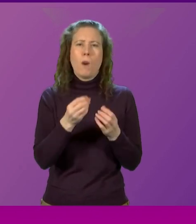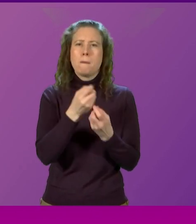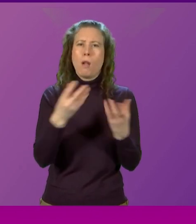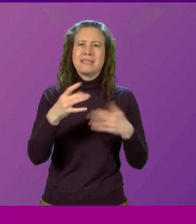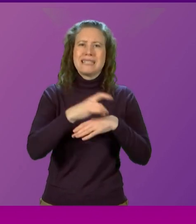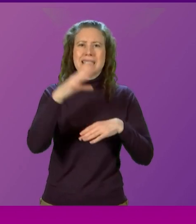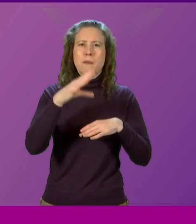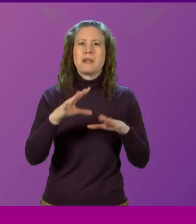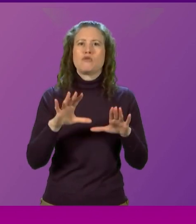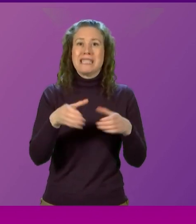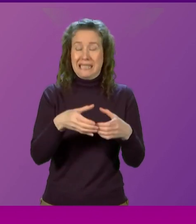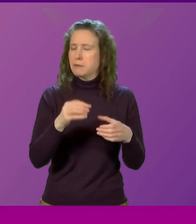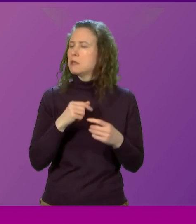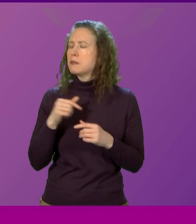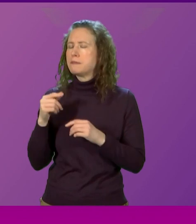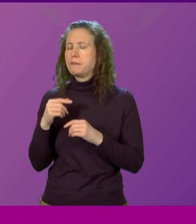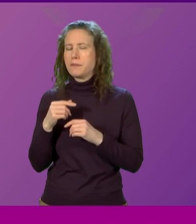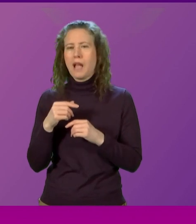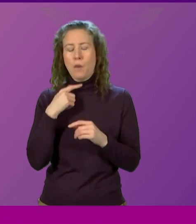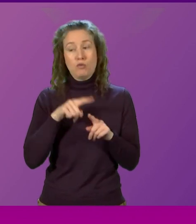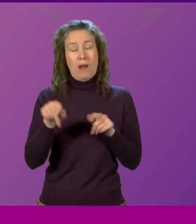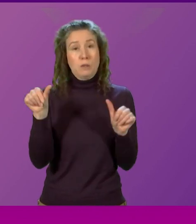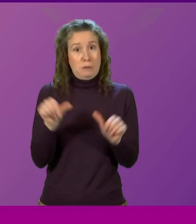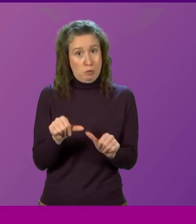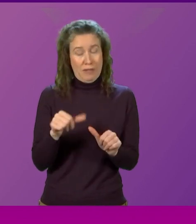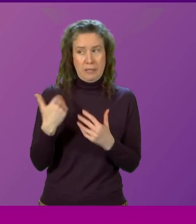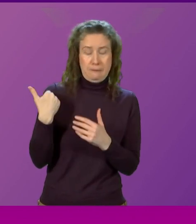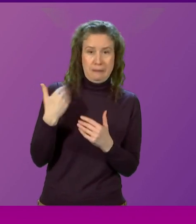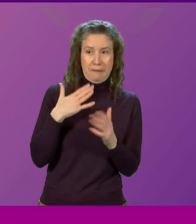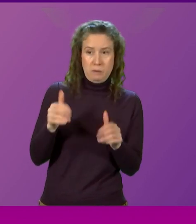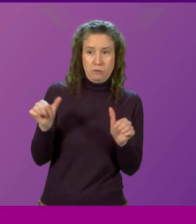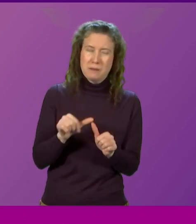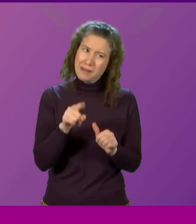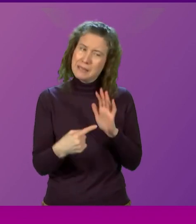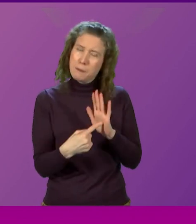Please be brief, First Minister. I will be as brief as possible. This is important stuff, Presiding Officer.